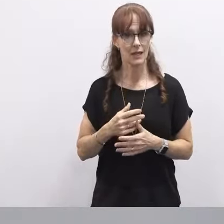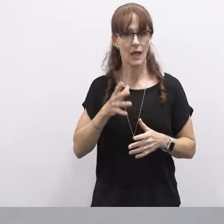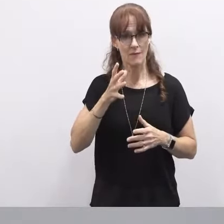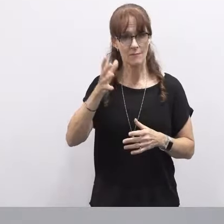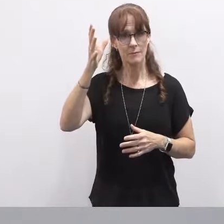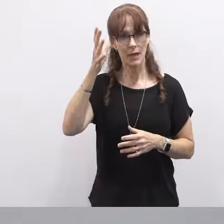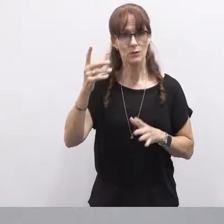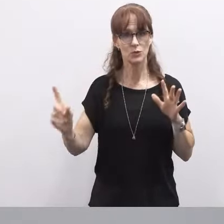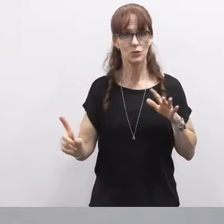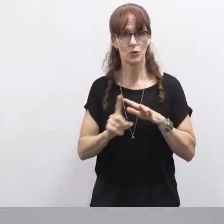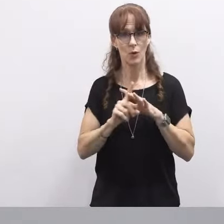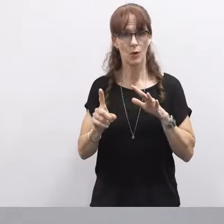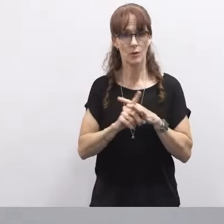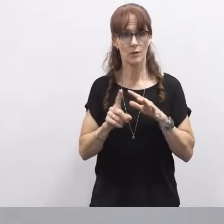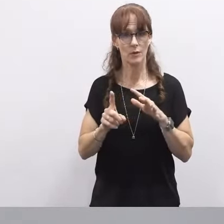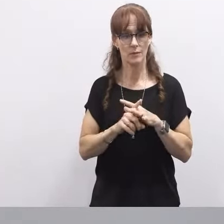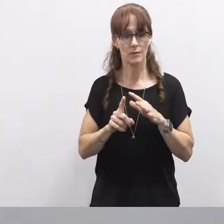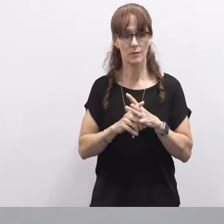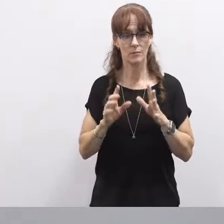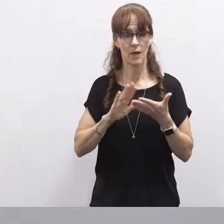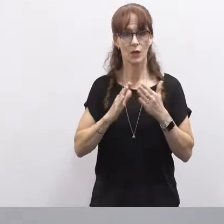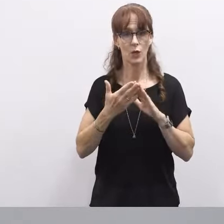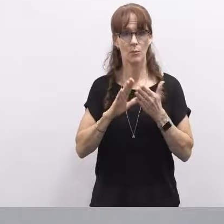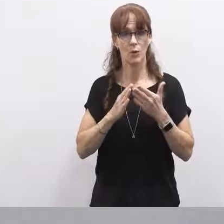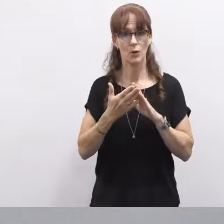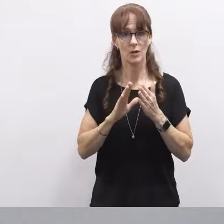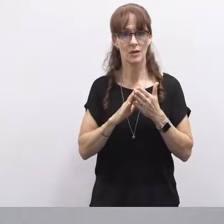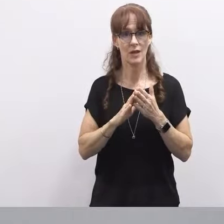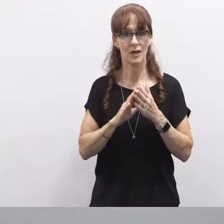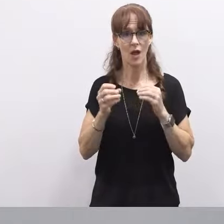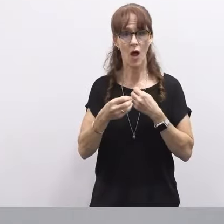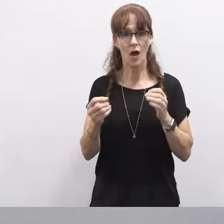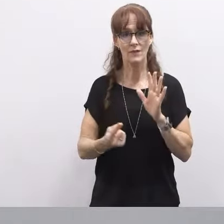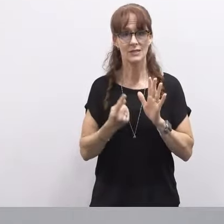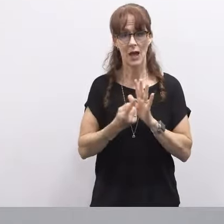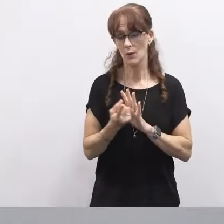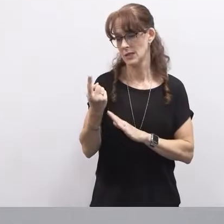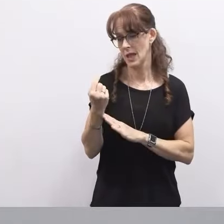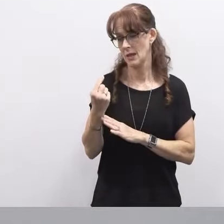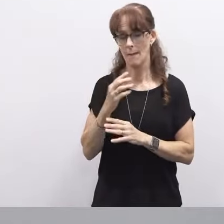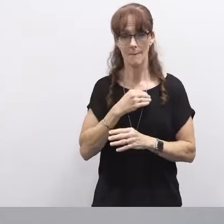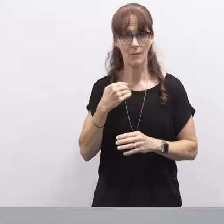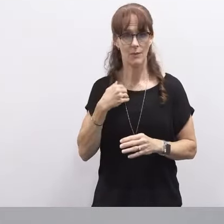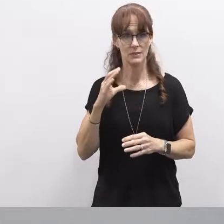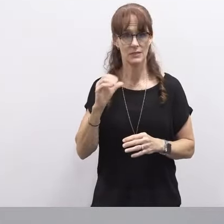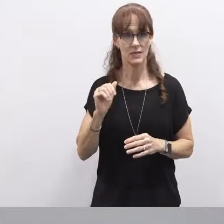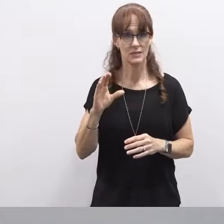that were showing up to my community office hours, virtual office hours last year, that are members of the CAC board